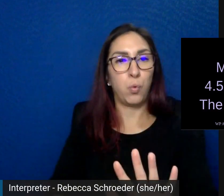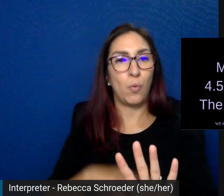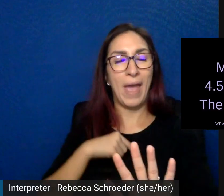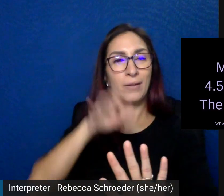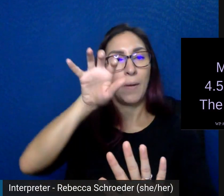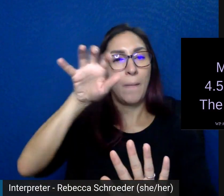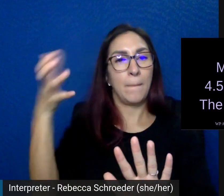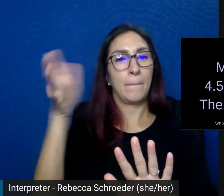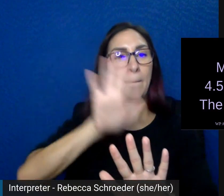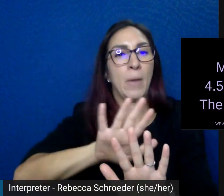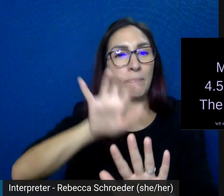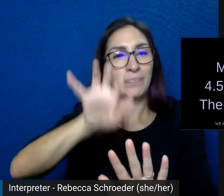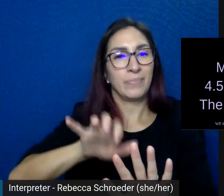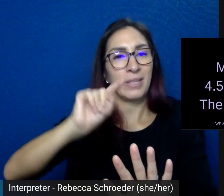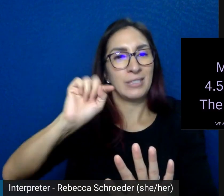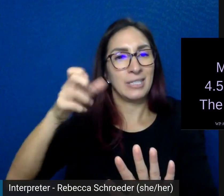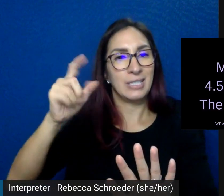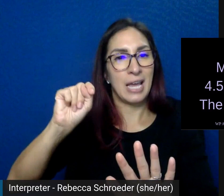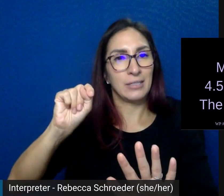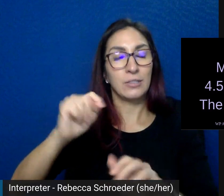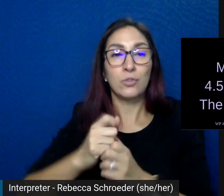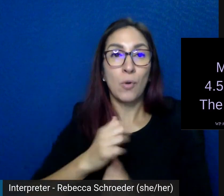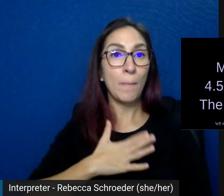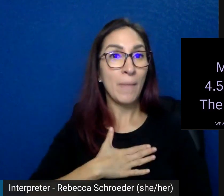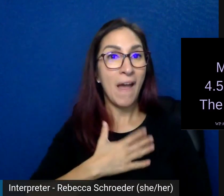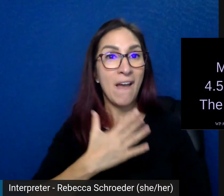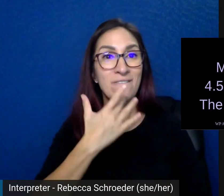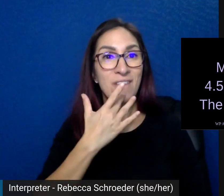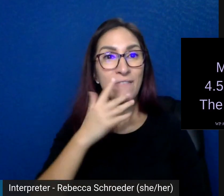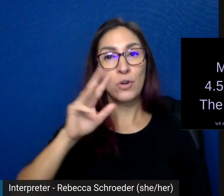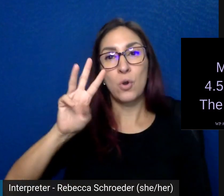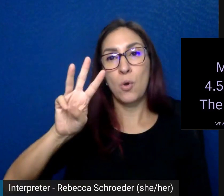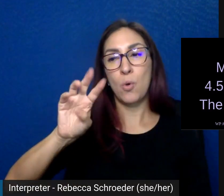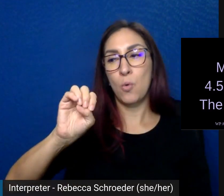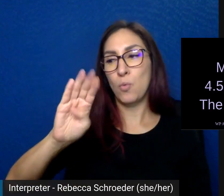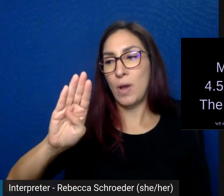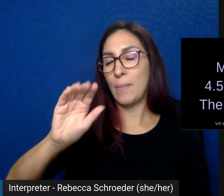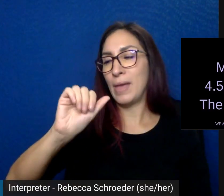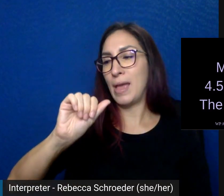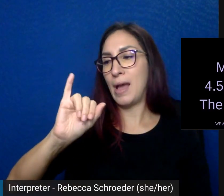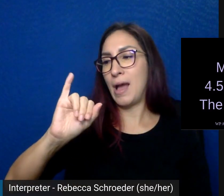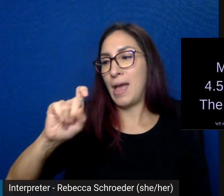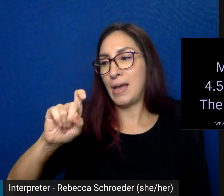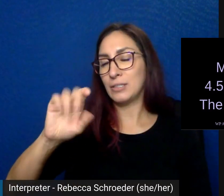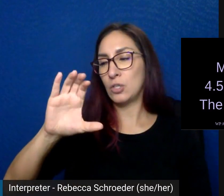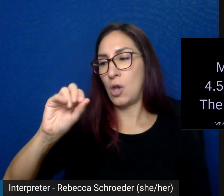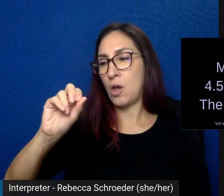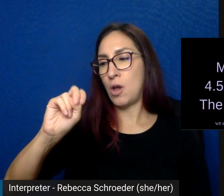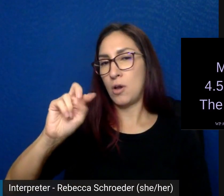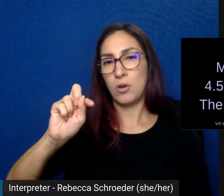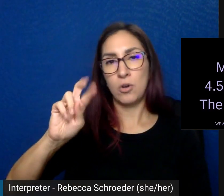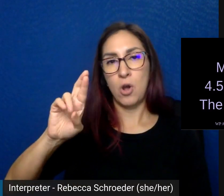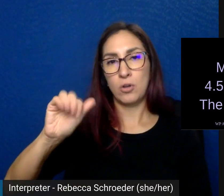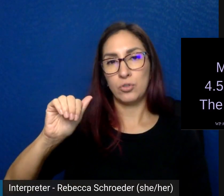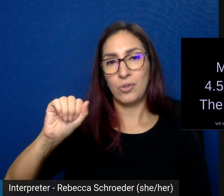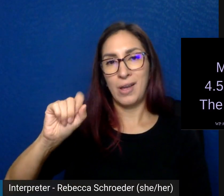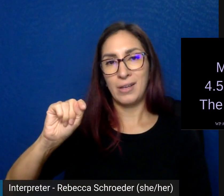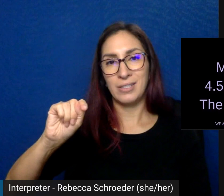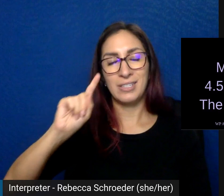My favorite website is WebAIM’s Contrast Checker, but there are so many other [unintelligible 7:34]